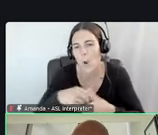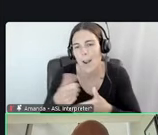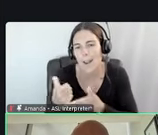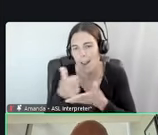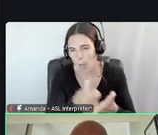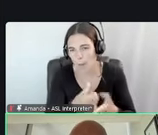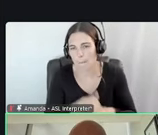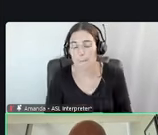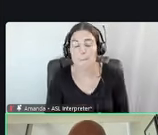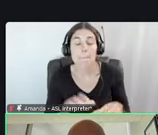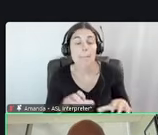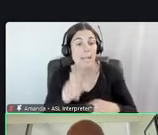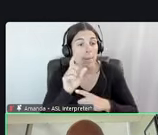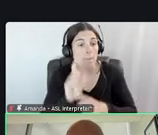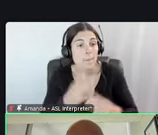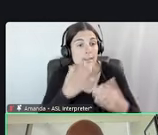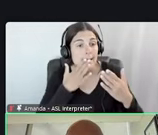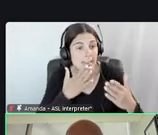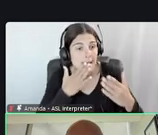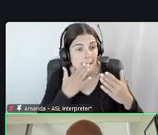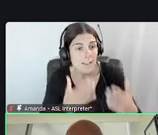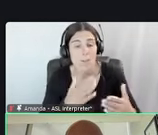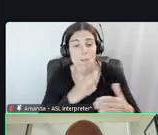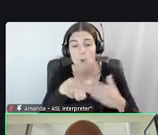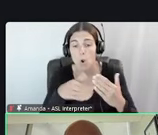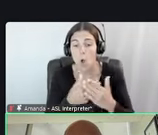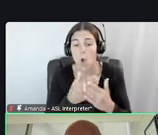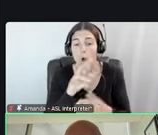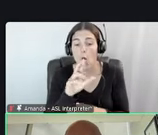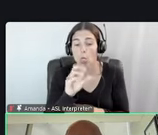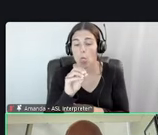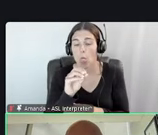take a moment and say thank you to all the Roots hubs for their ongoing work as they're vital to